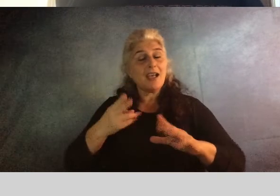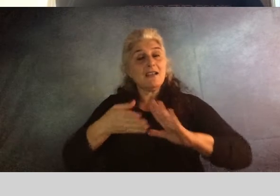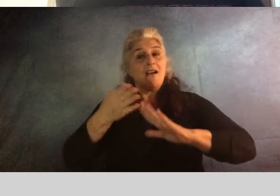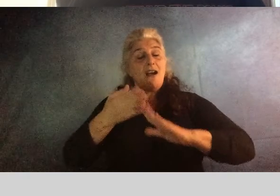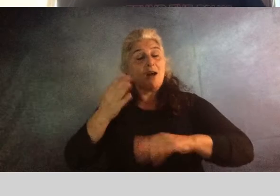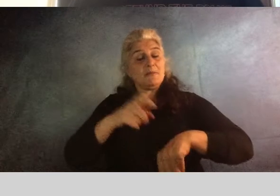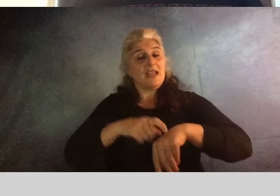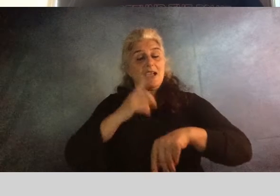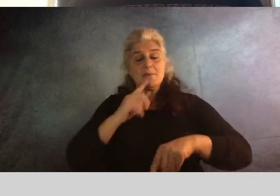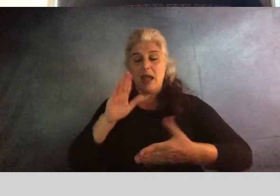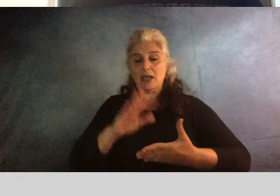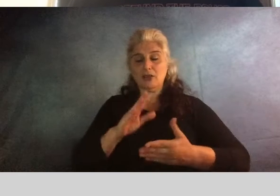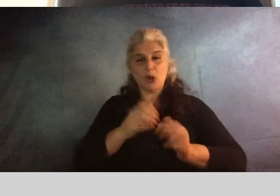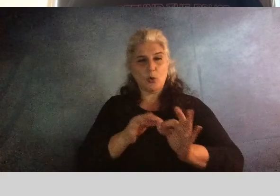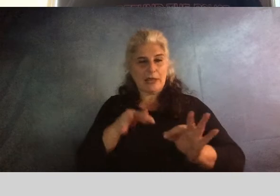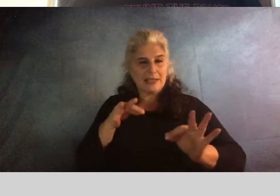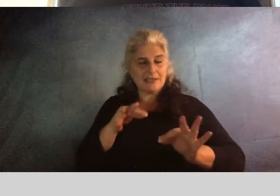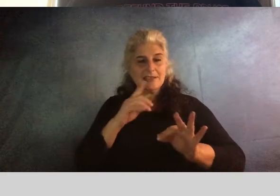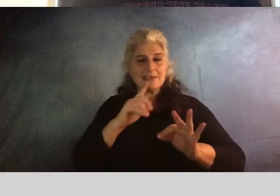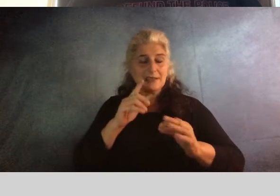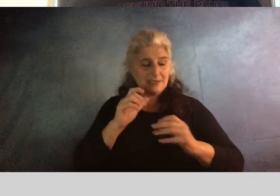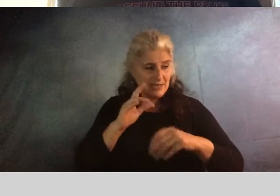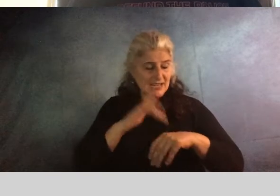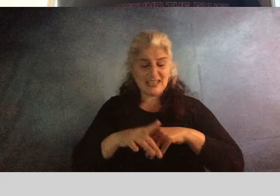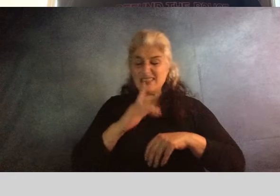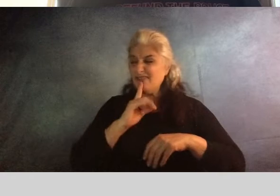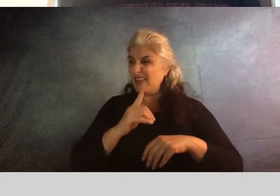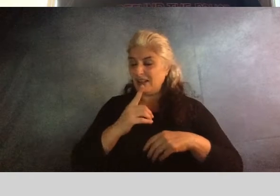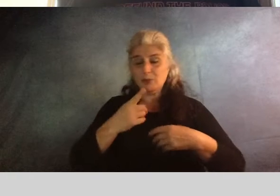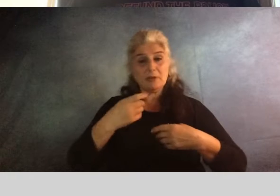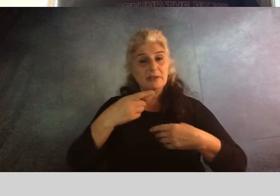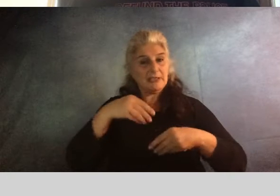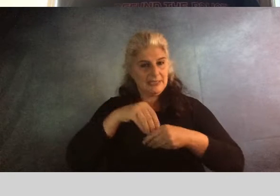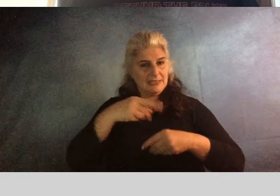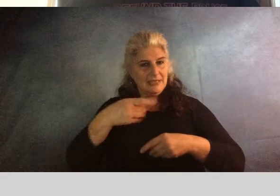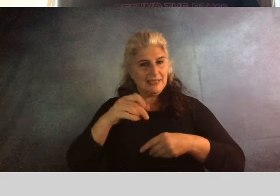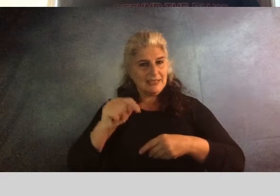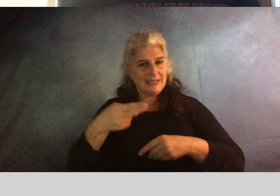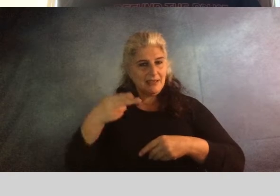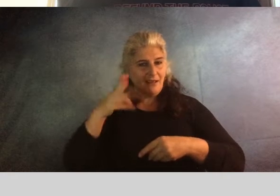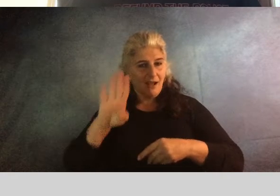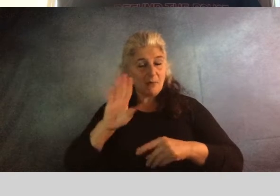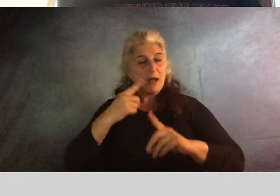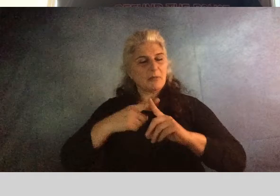The codebase, called Warehouse, is available on GitHub and it has 100% test coverage and a diverse community of almost 300 contributors.